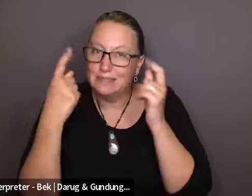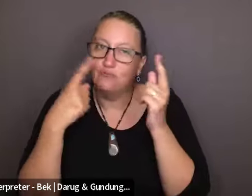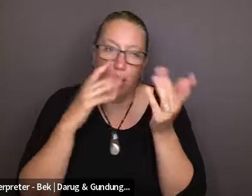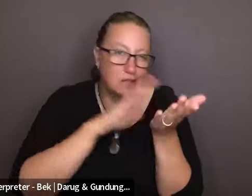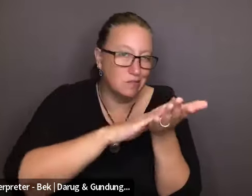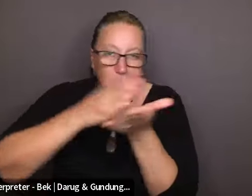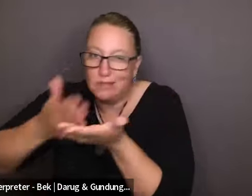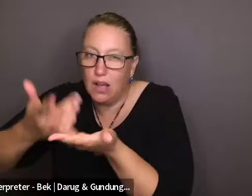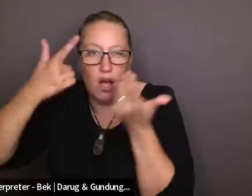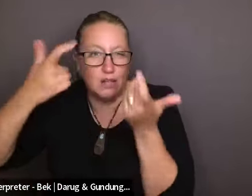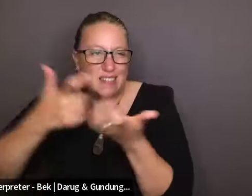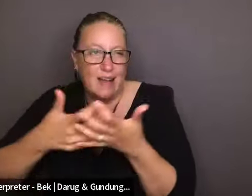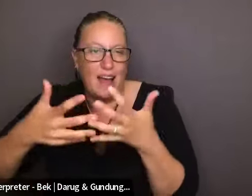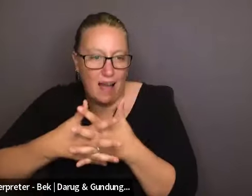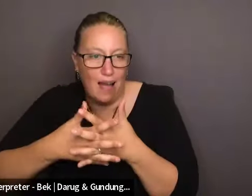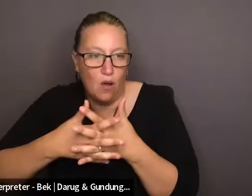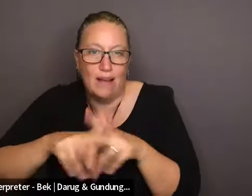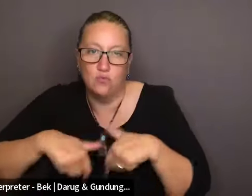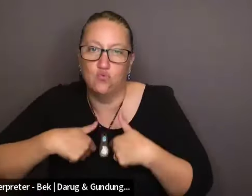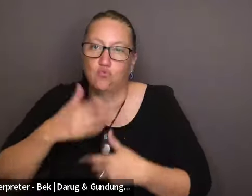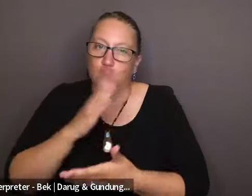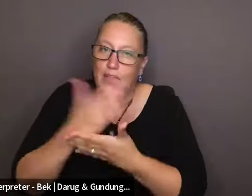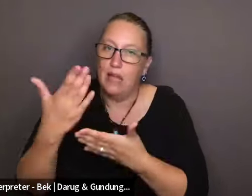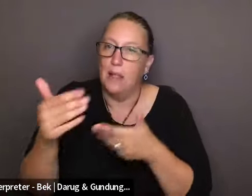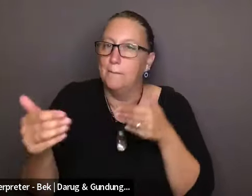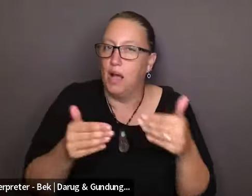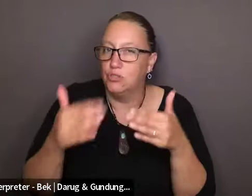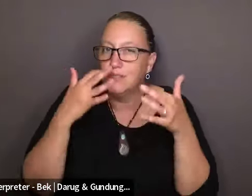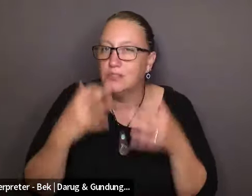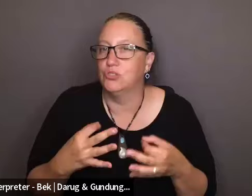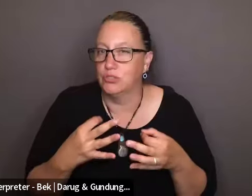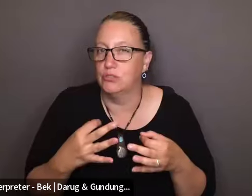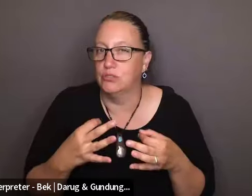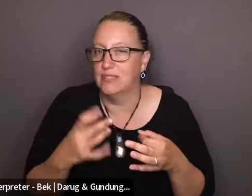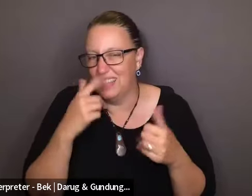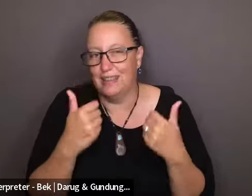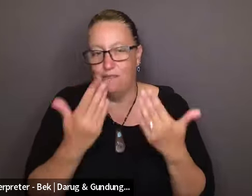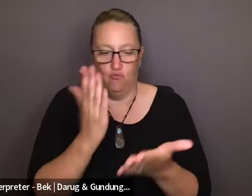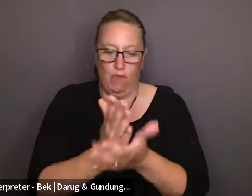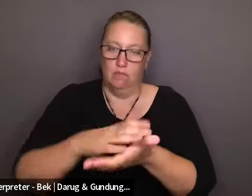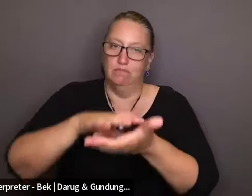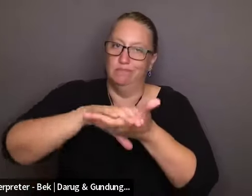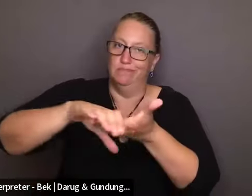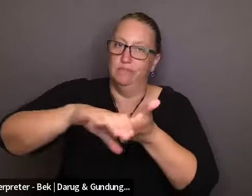unfamiliar, especially if you' ve not worked this way before, so that's why the resource is to help you translate these